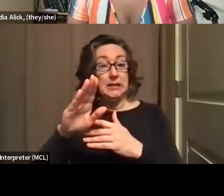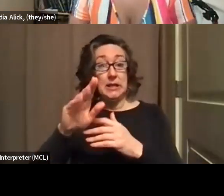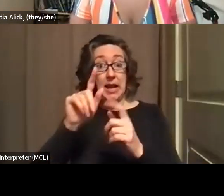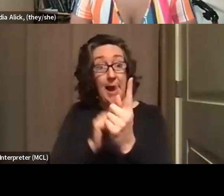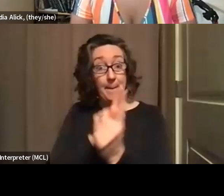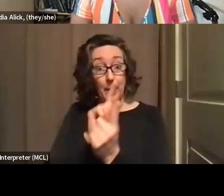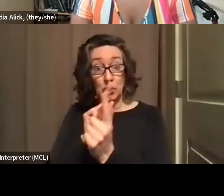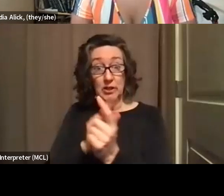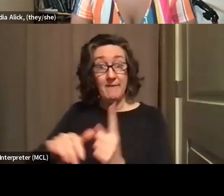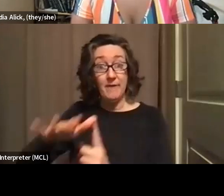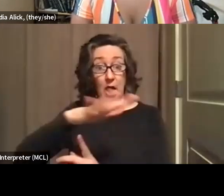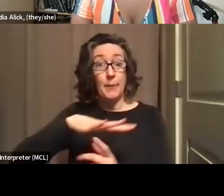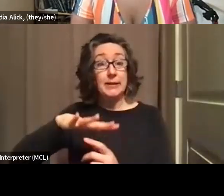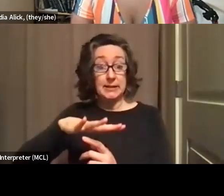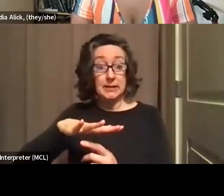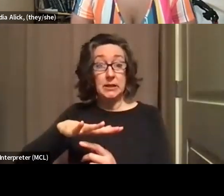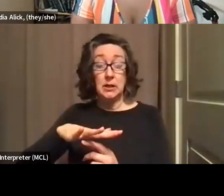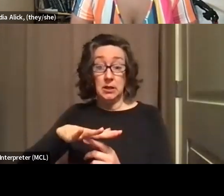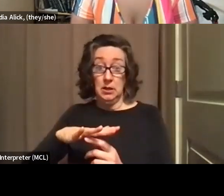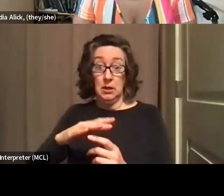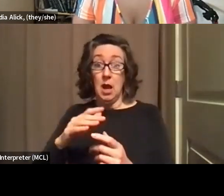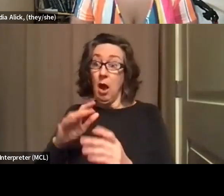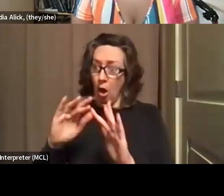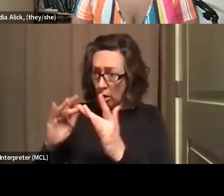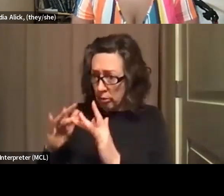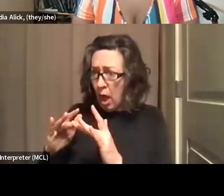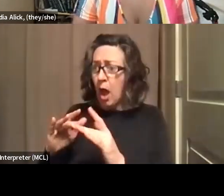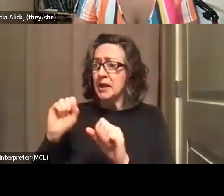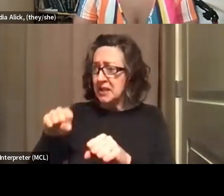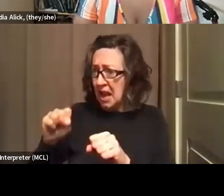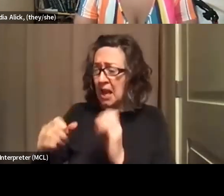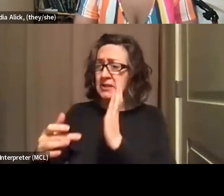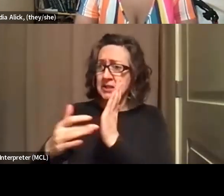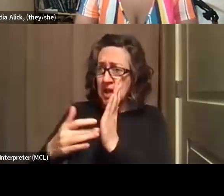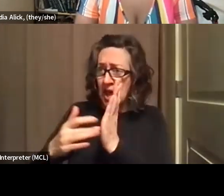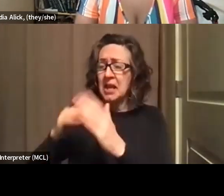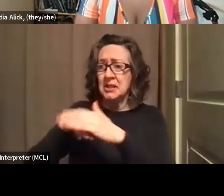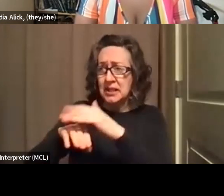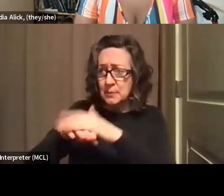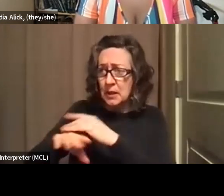I am finding information regarding online text space, but very little information for